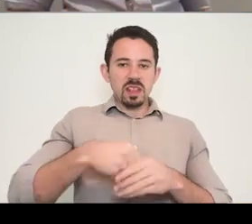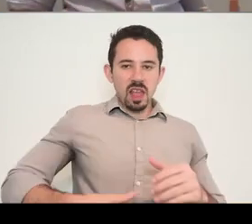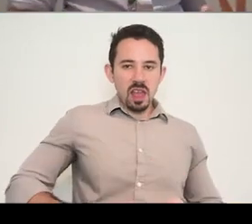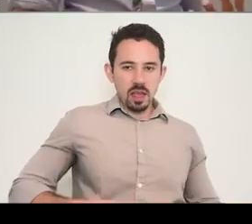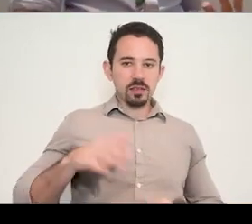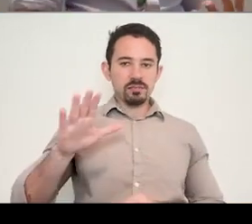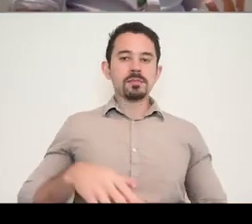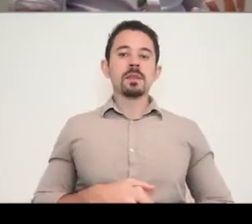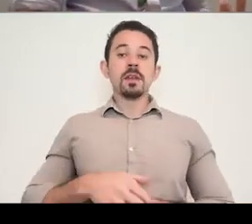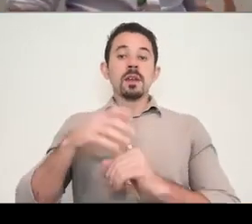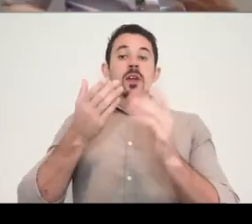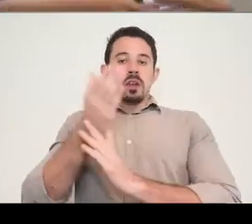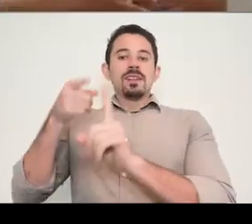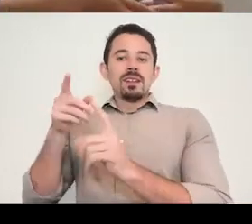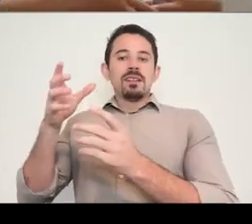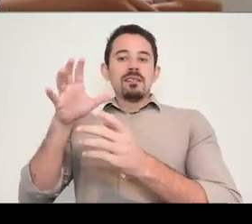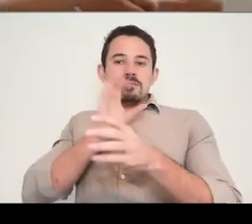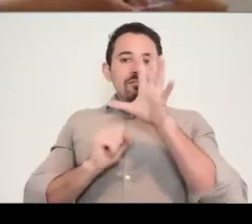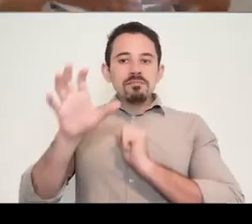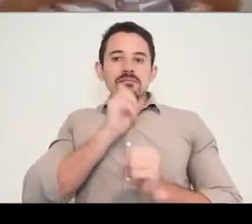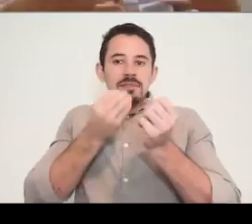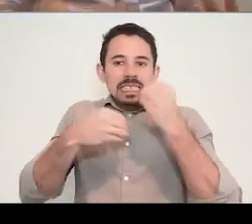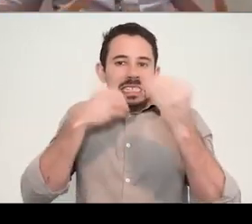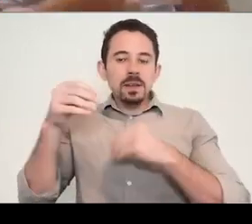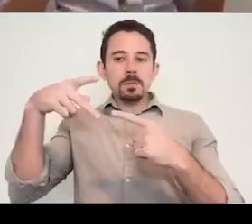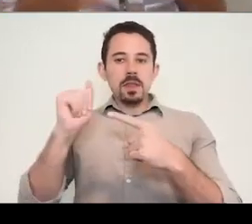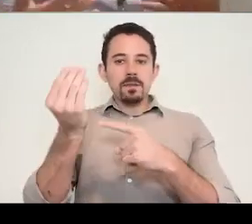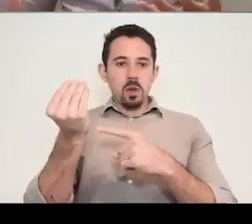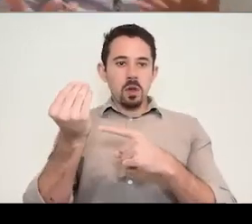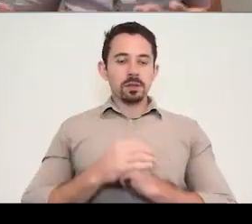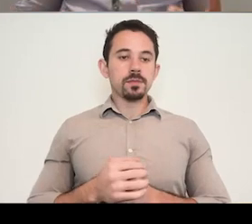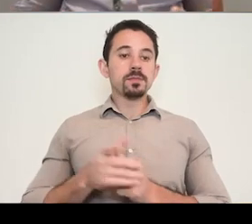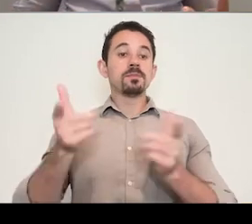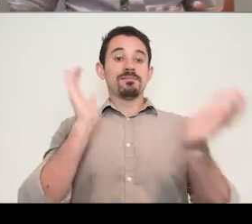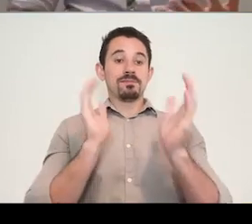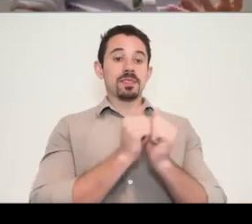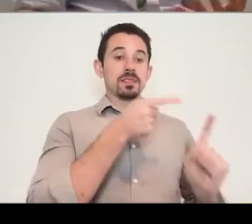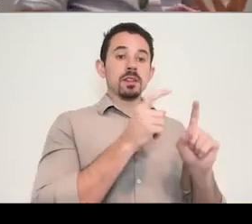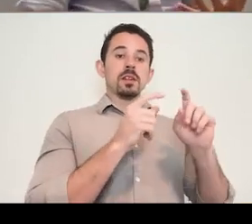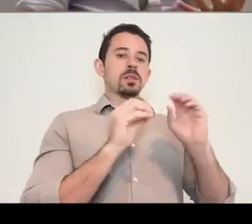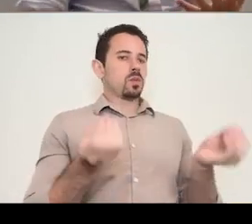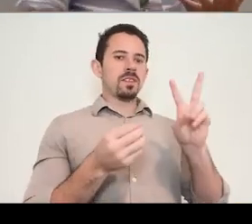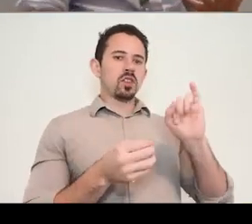where death of the worms is due to infection in the worm gut through consumption of PA14.